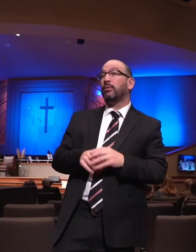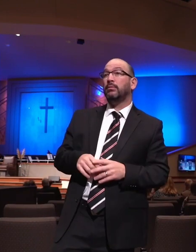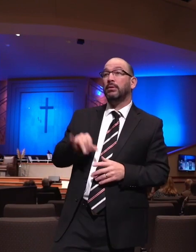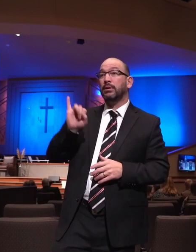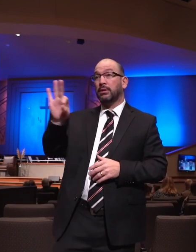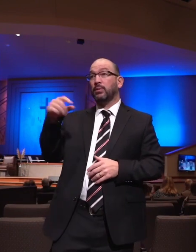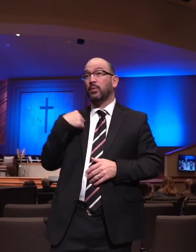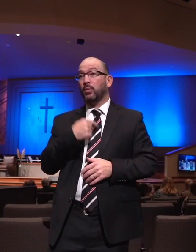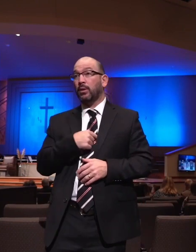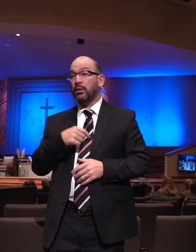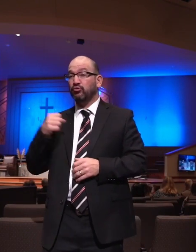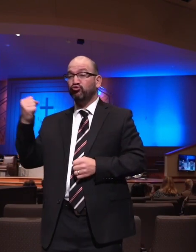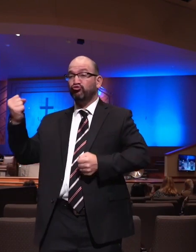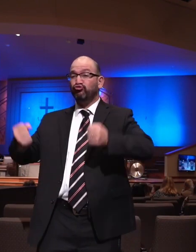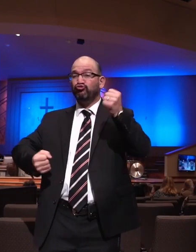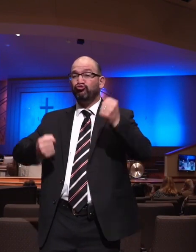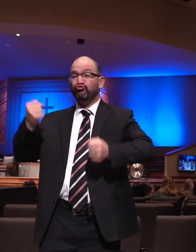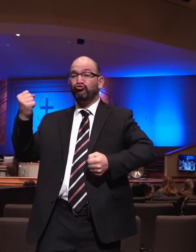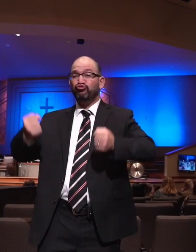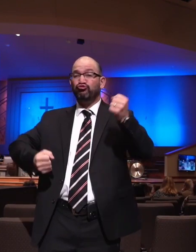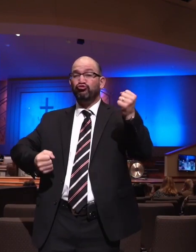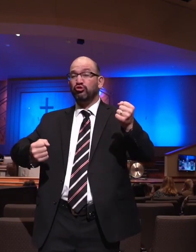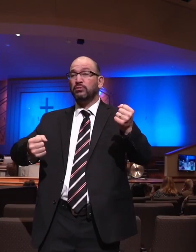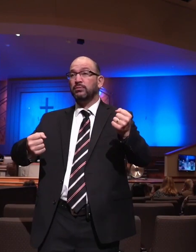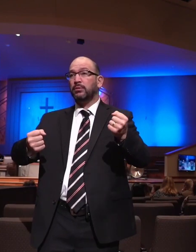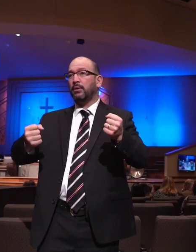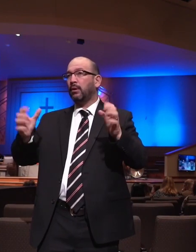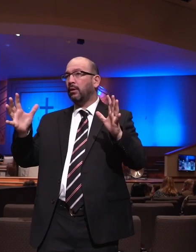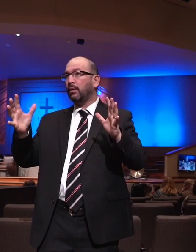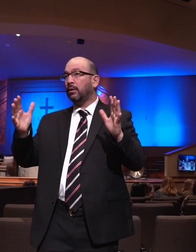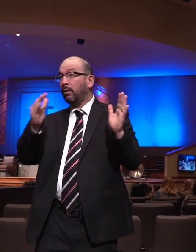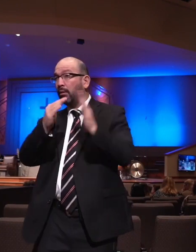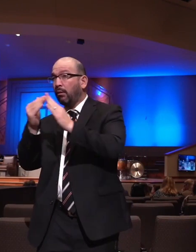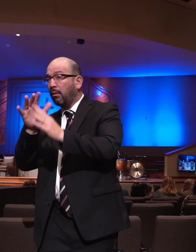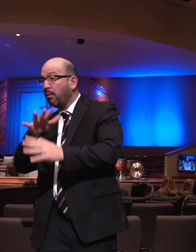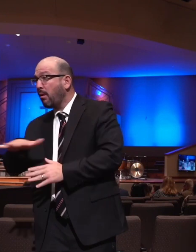there's needs there behind those doors let me tell you there's needs behind